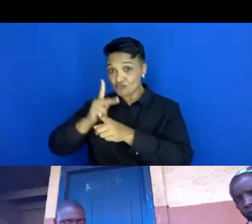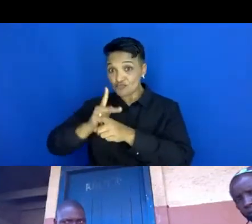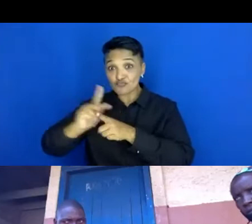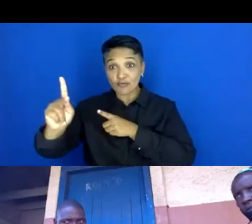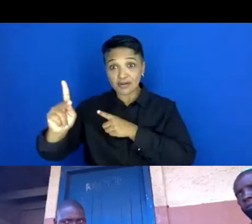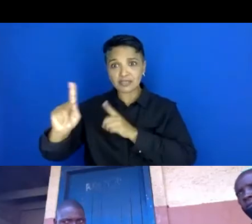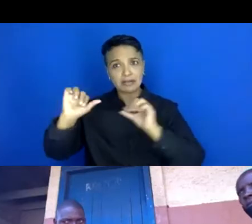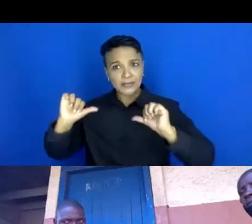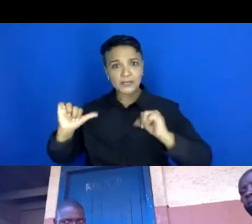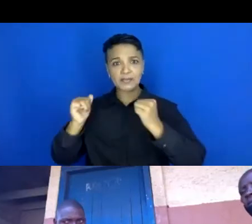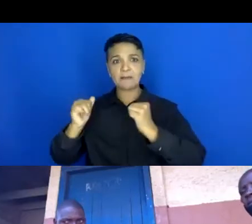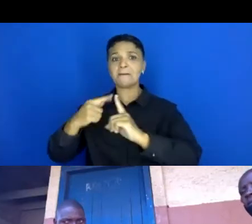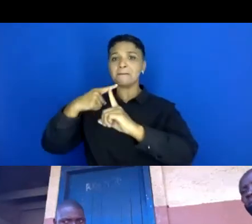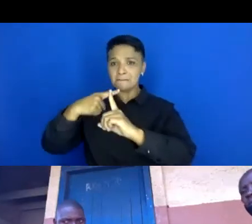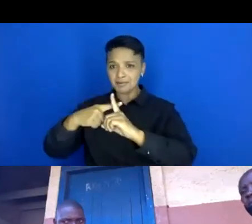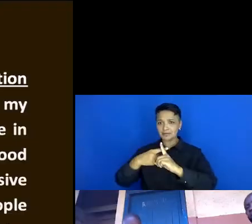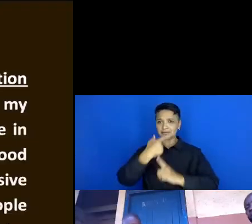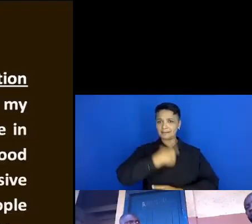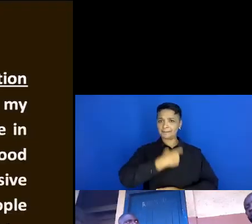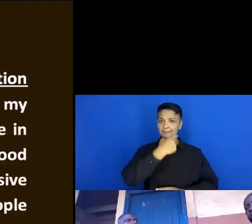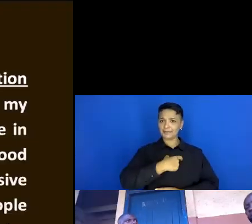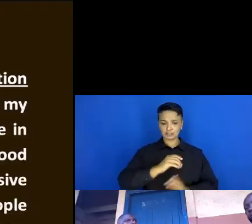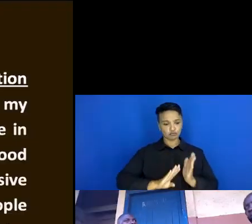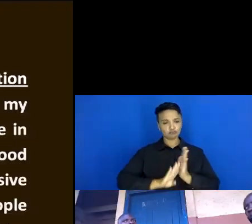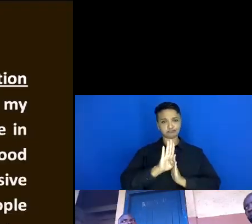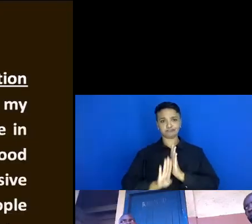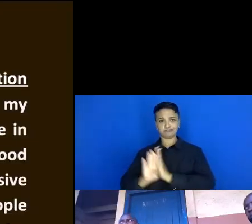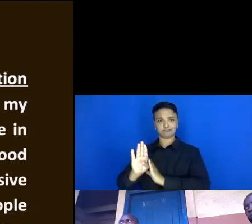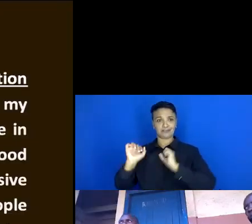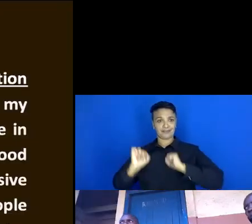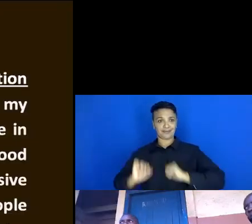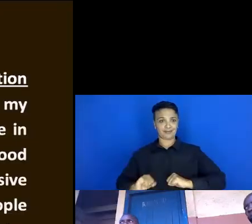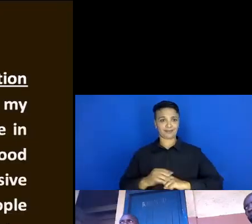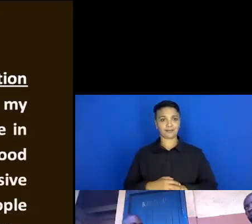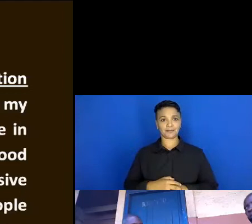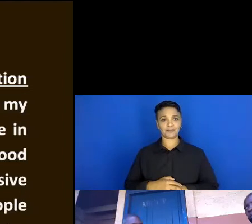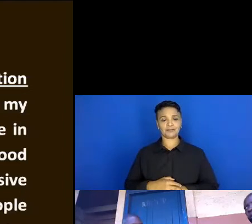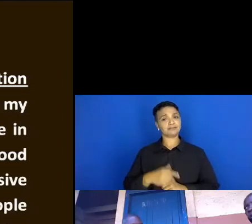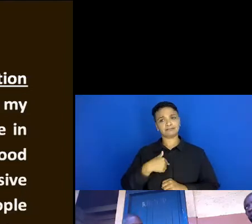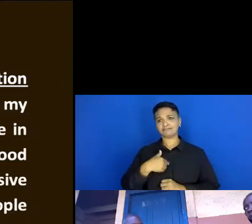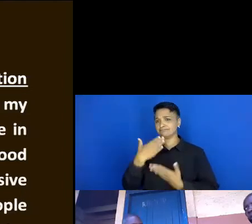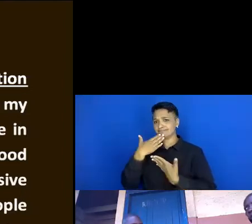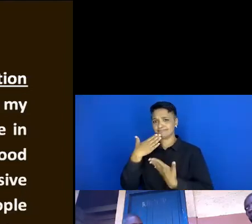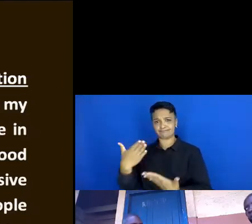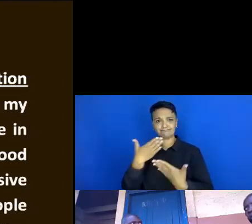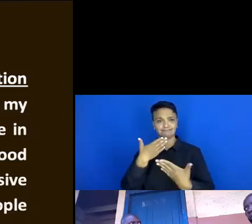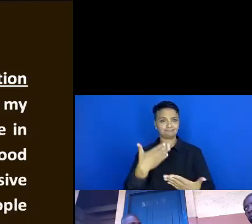my first international experience in uruguay where i understood the meaning of inclusive development